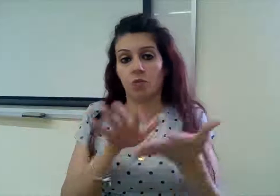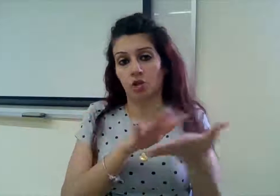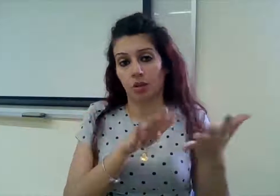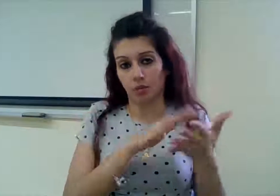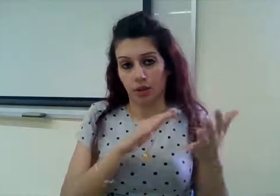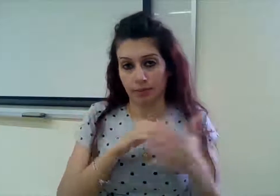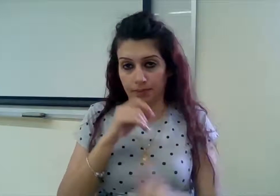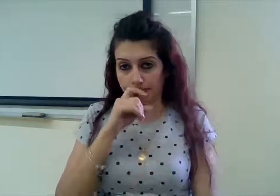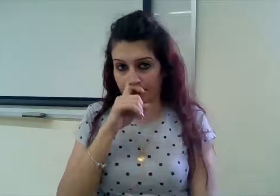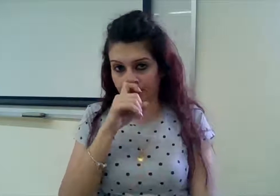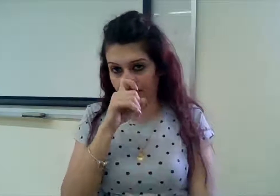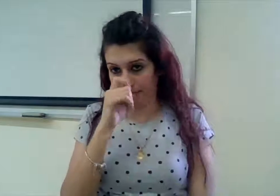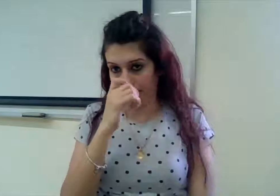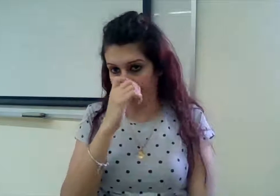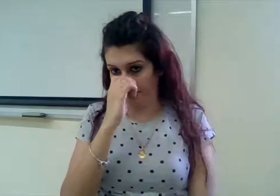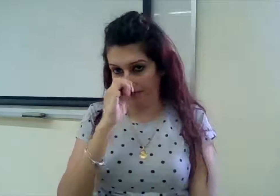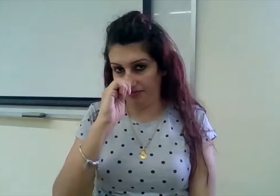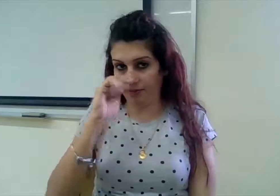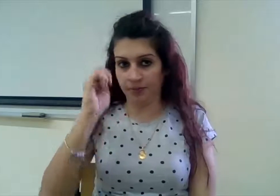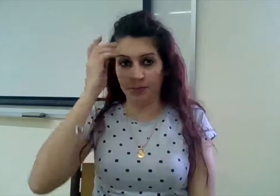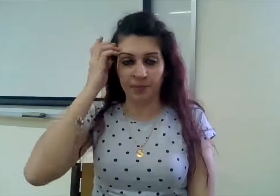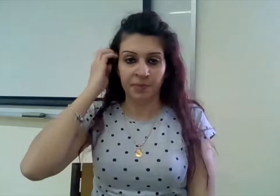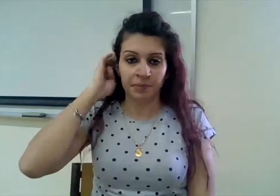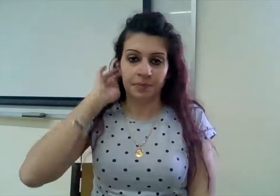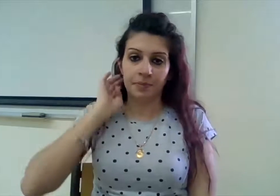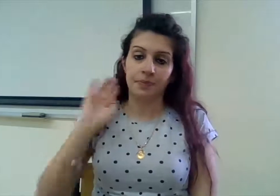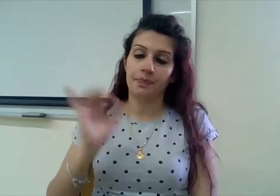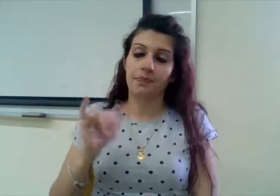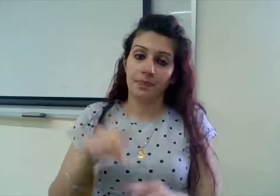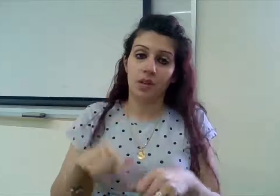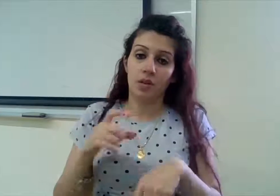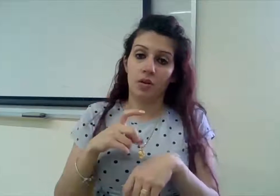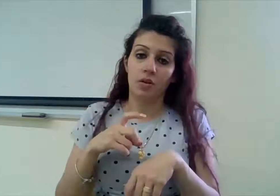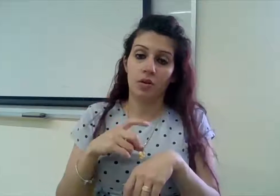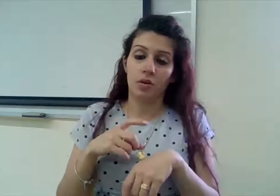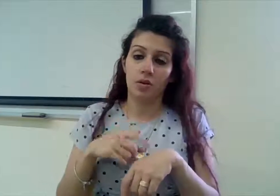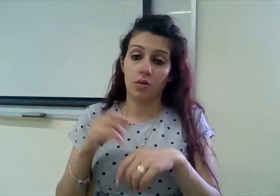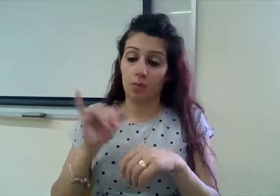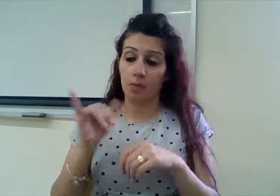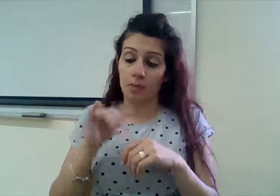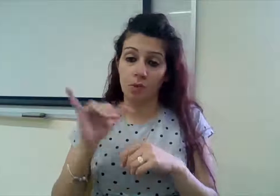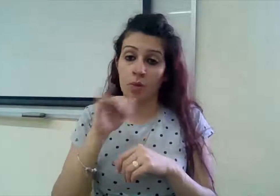be really reaching the end of our webinar and thanks again to all our